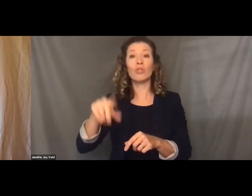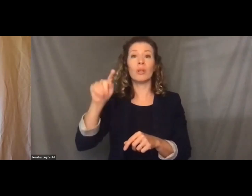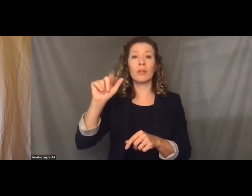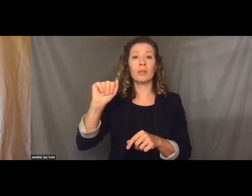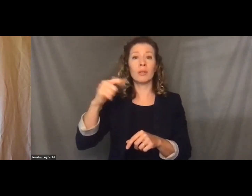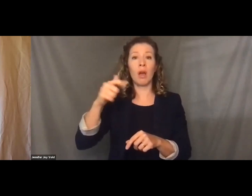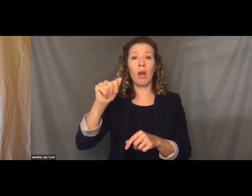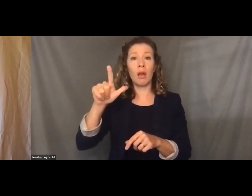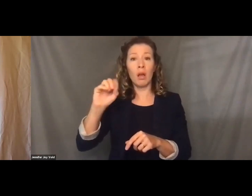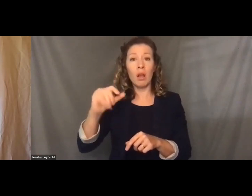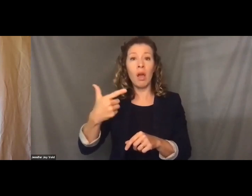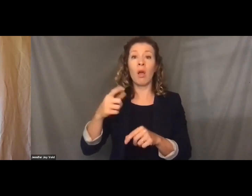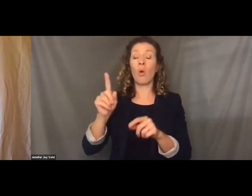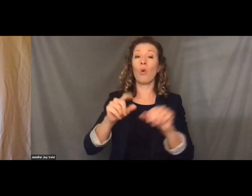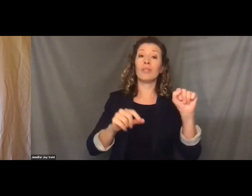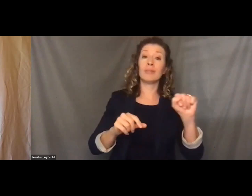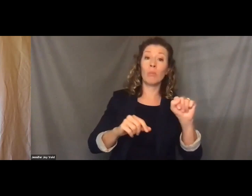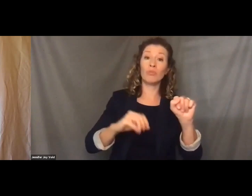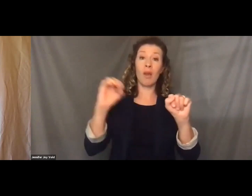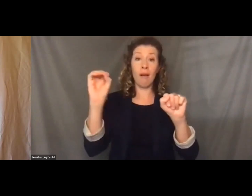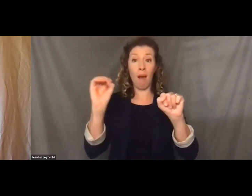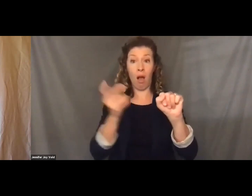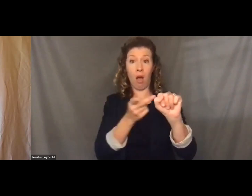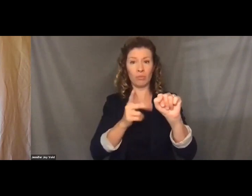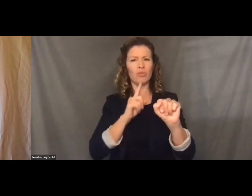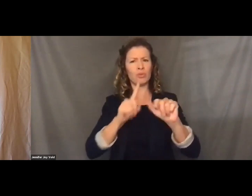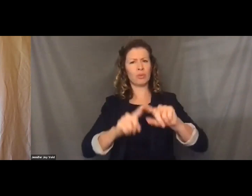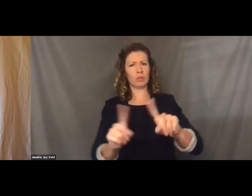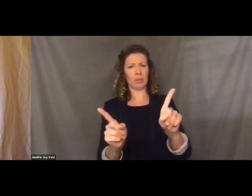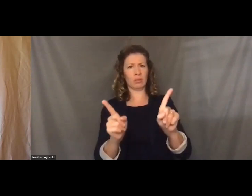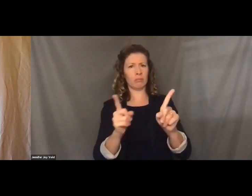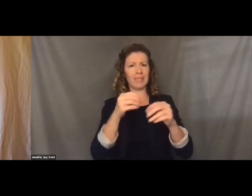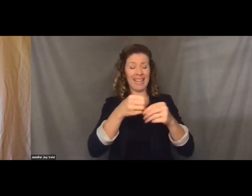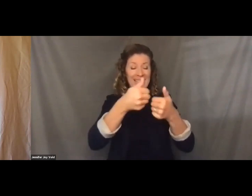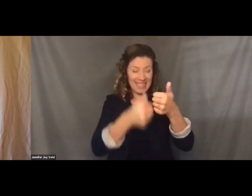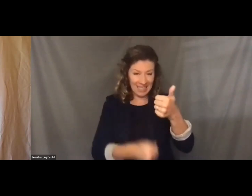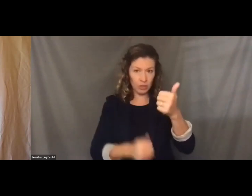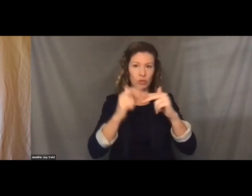subjects and objects are distinct in each individual construction but